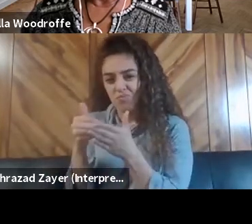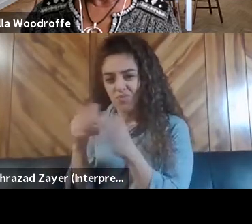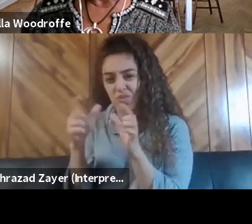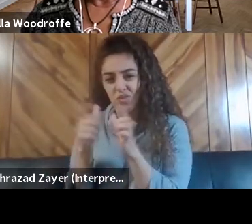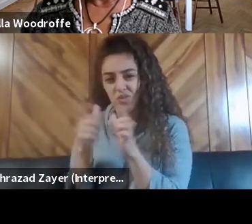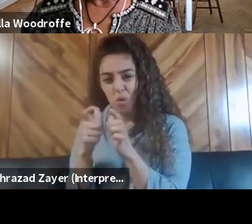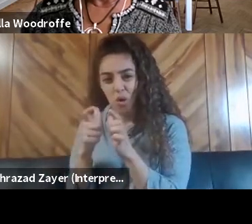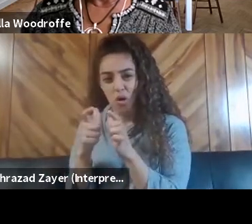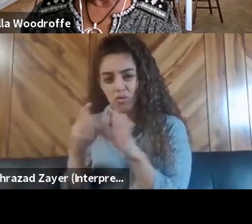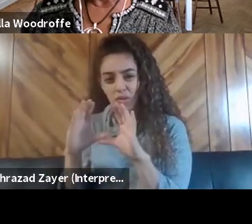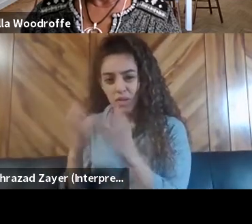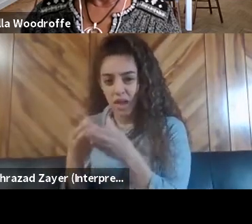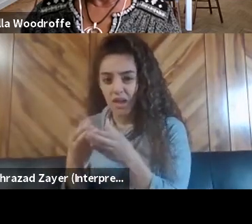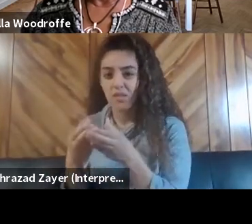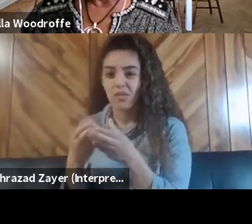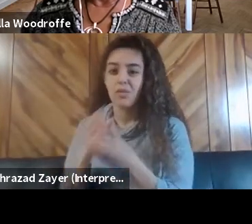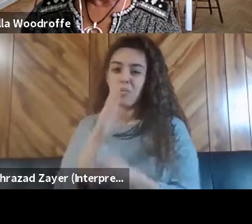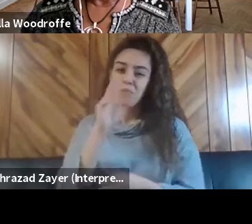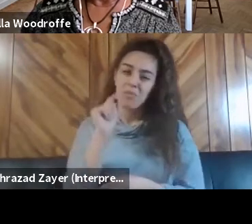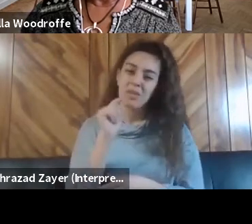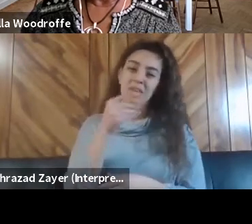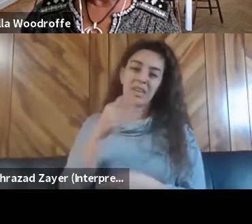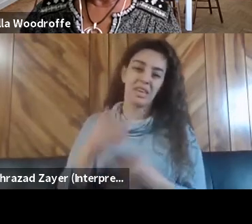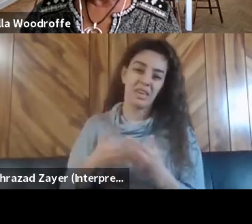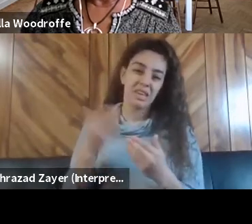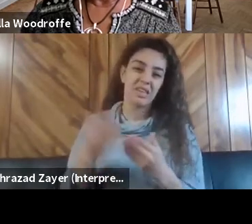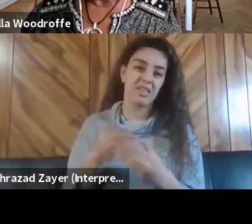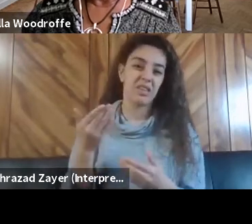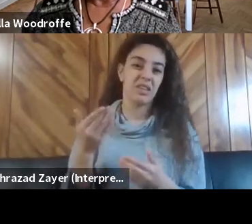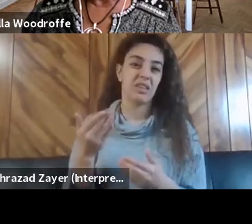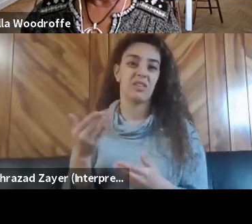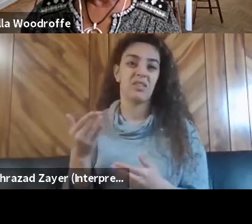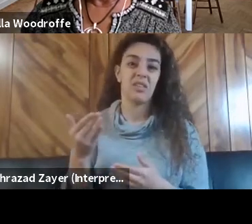someone's talents or skills, I think, and it's just that it's